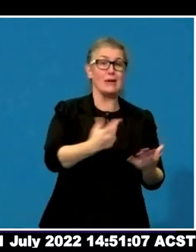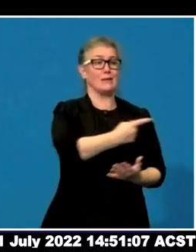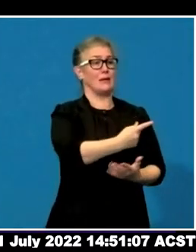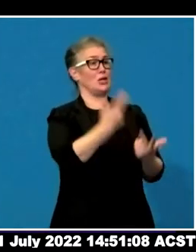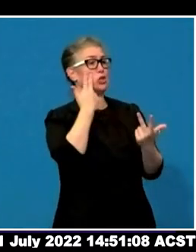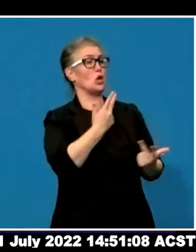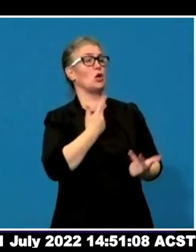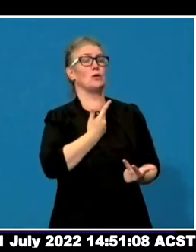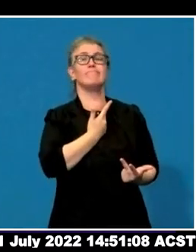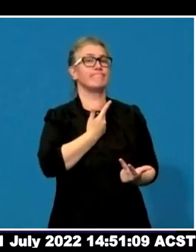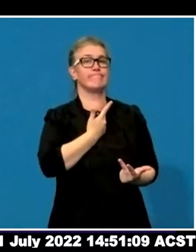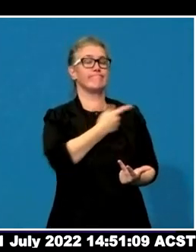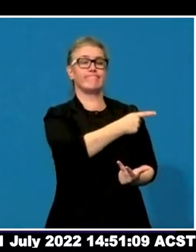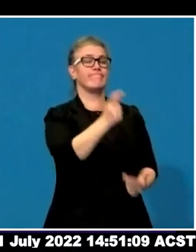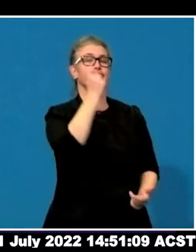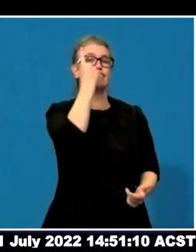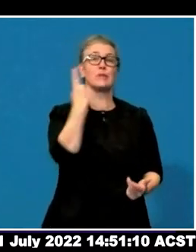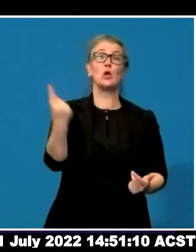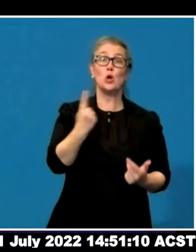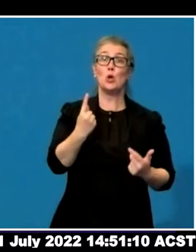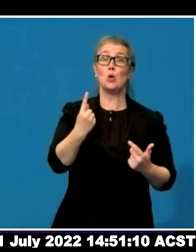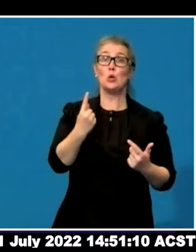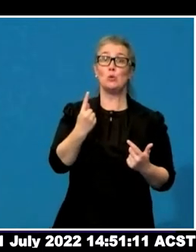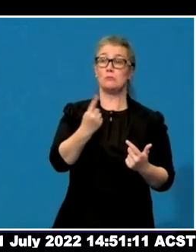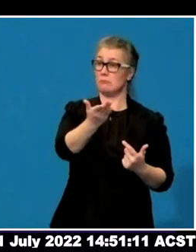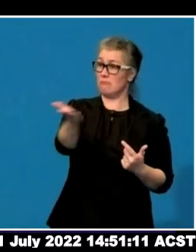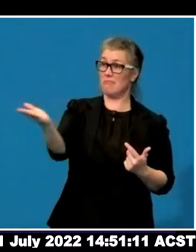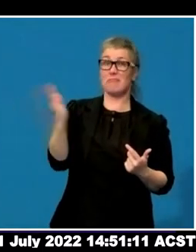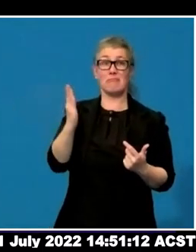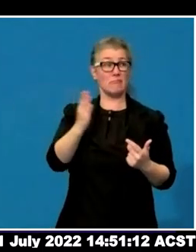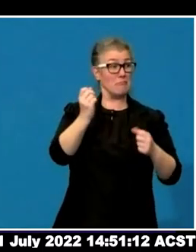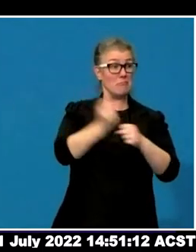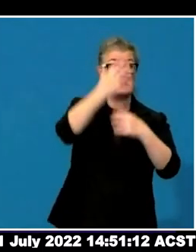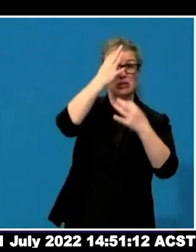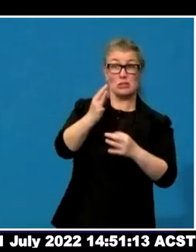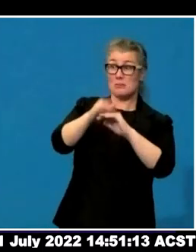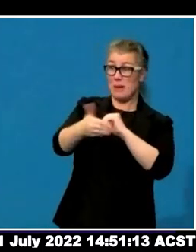to understand the people that they are making decisions about. And they only ever focus on a primary disability.